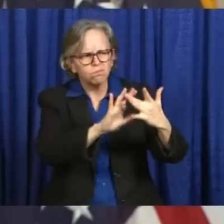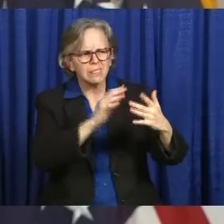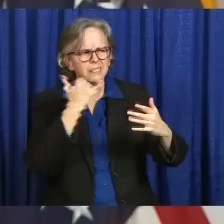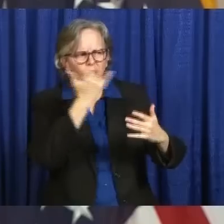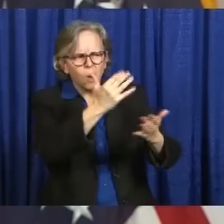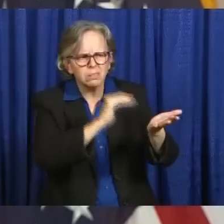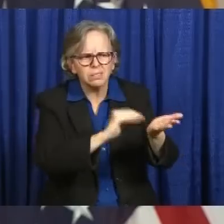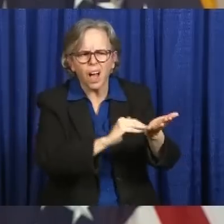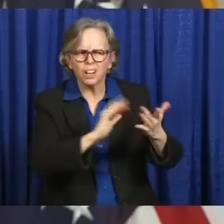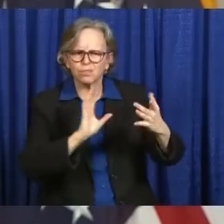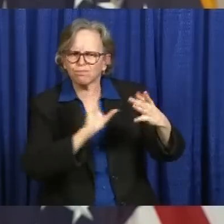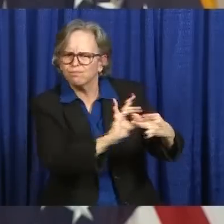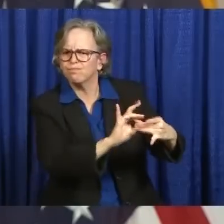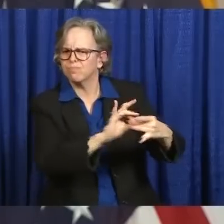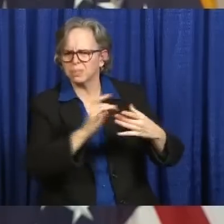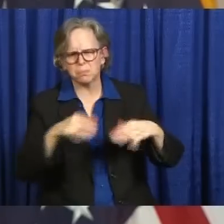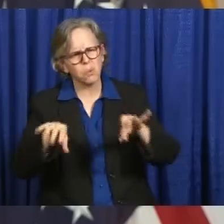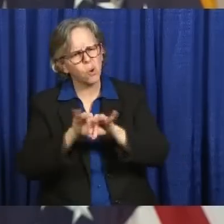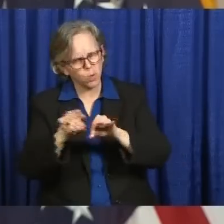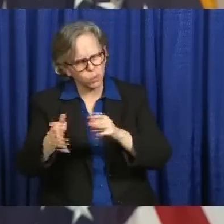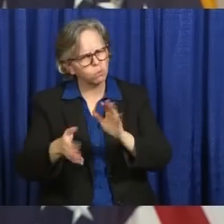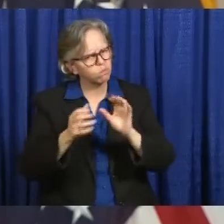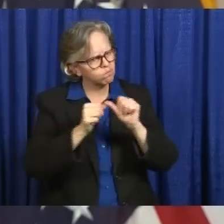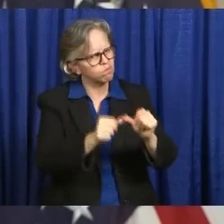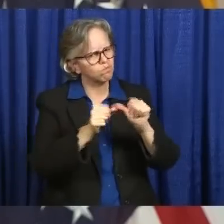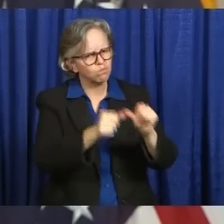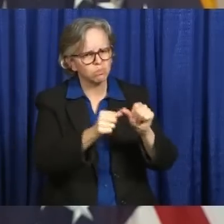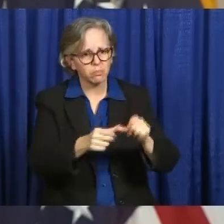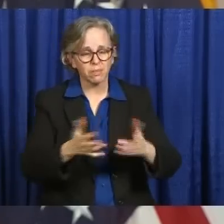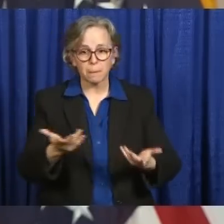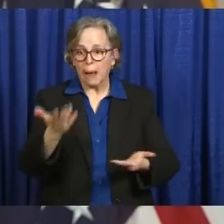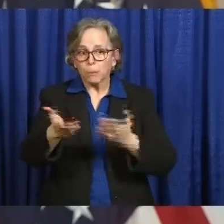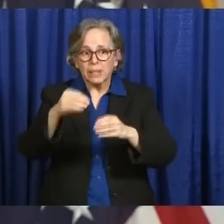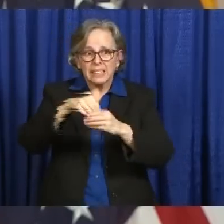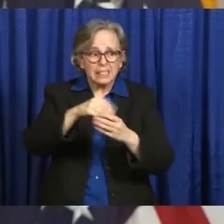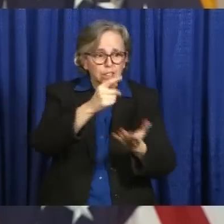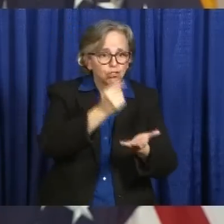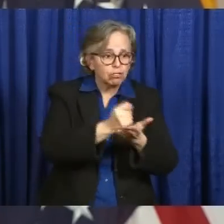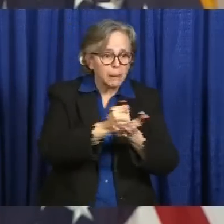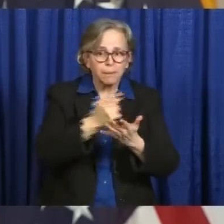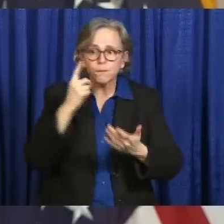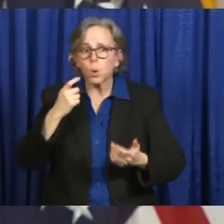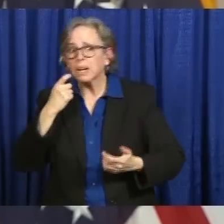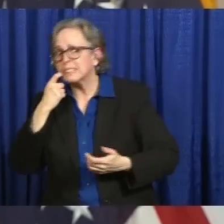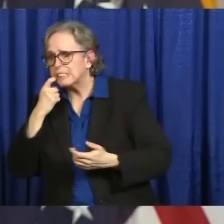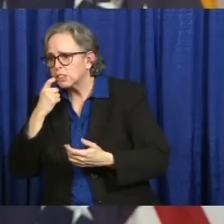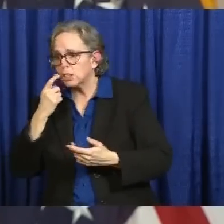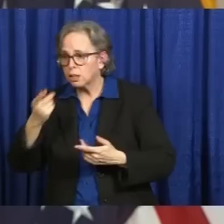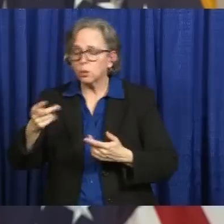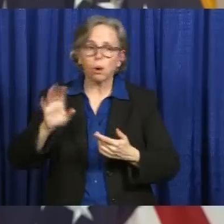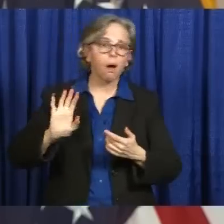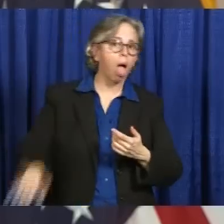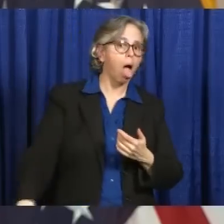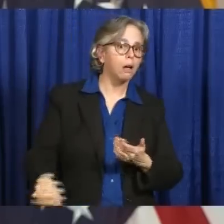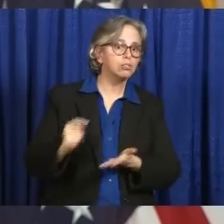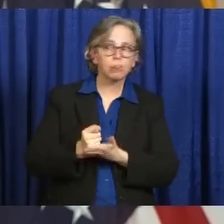CHRONIC ILLNESSES AND MEDICATION ISSUES. ALSO IF YOU